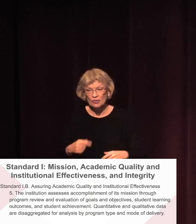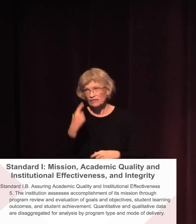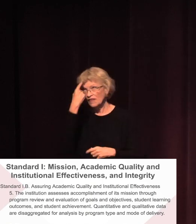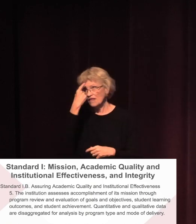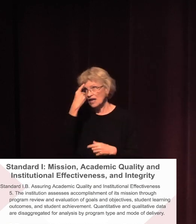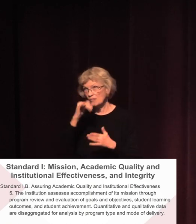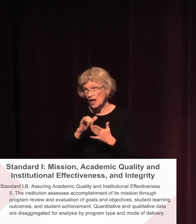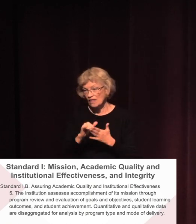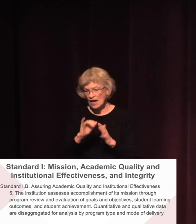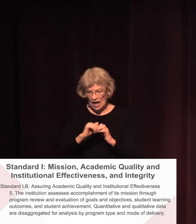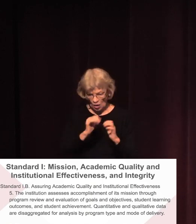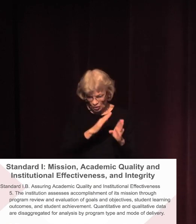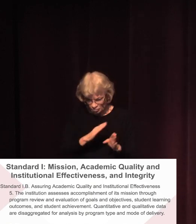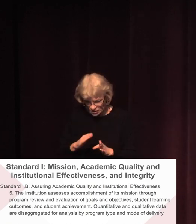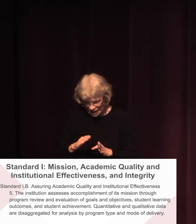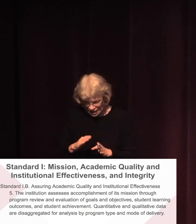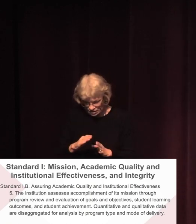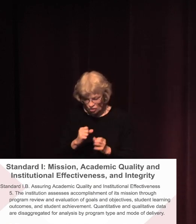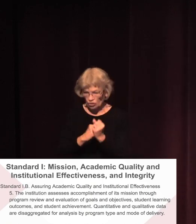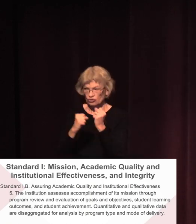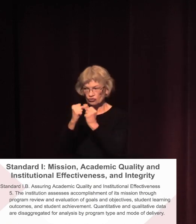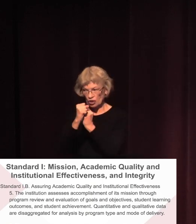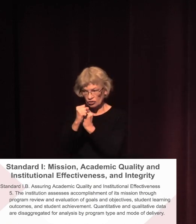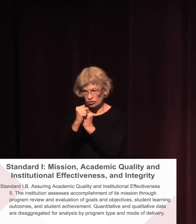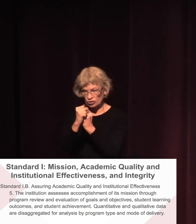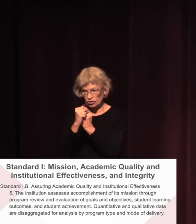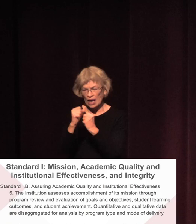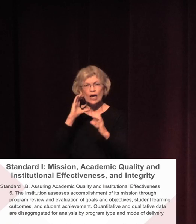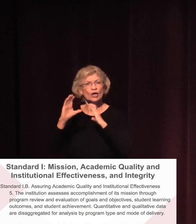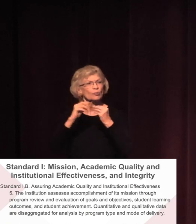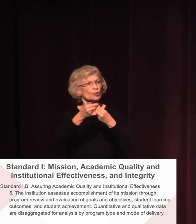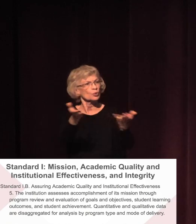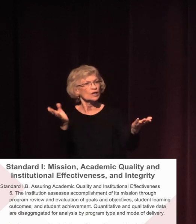We are a large community in and of ourselves and we need to revisit how we plan for, structure, and communicate our